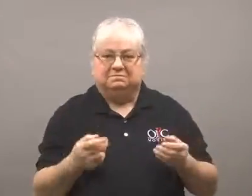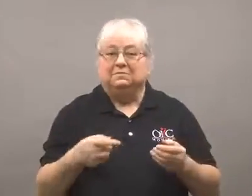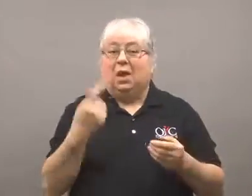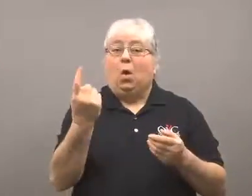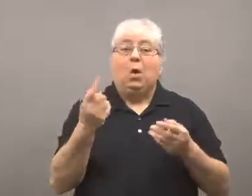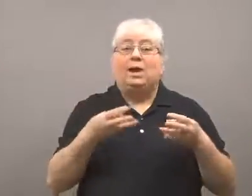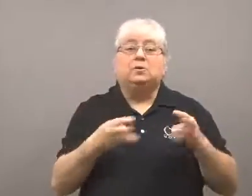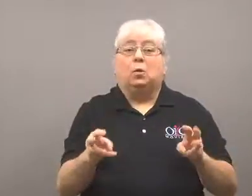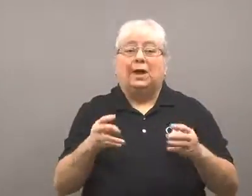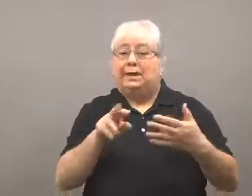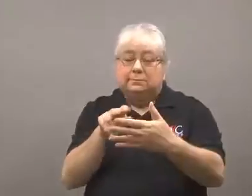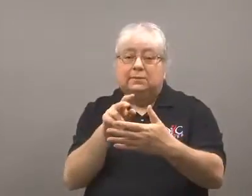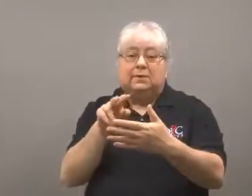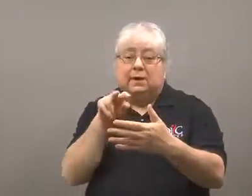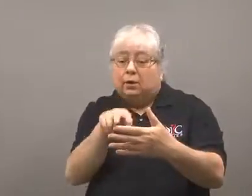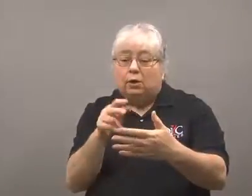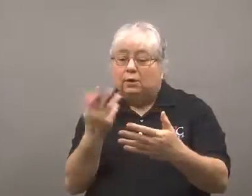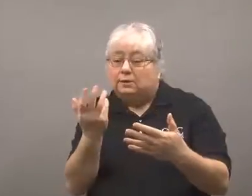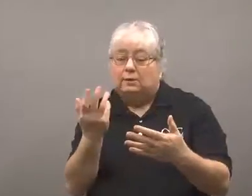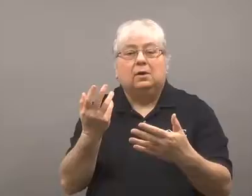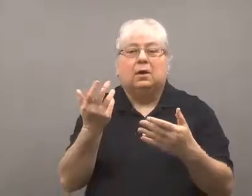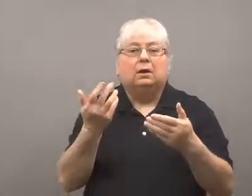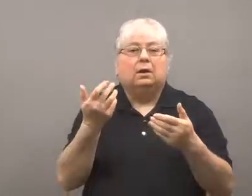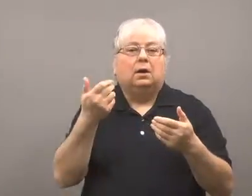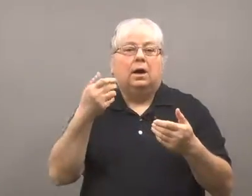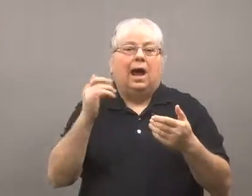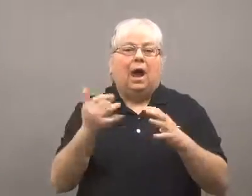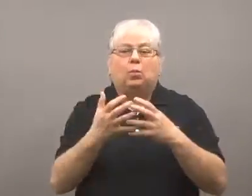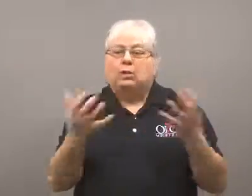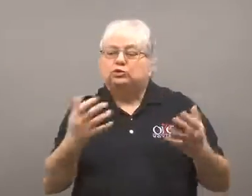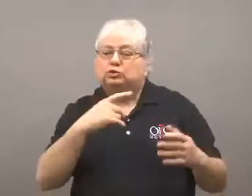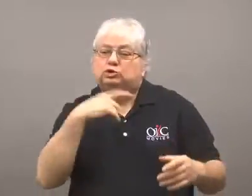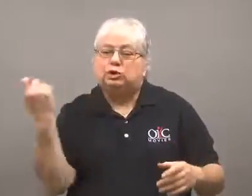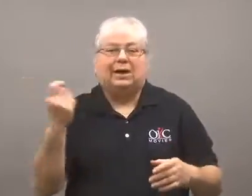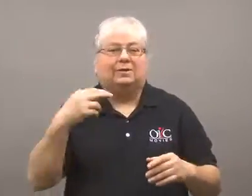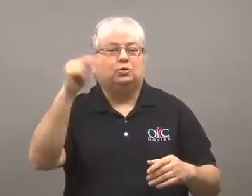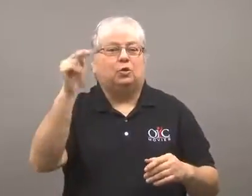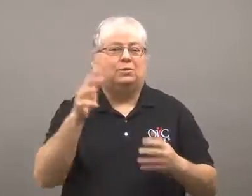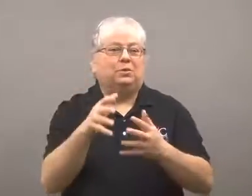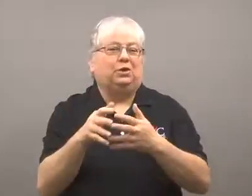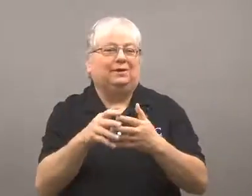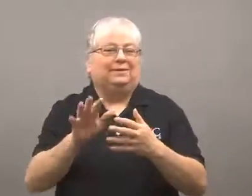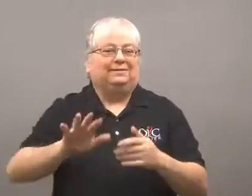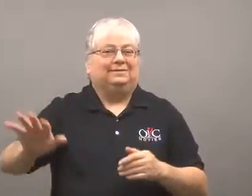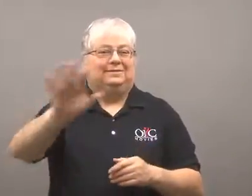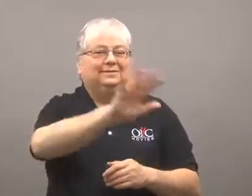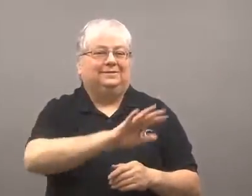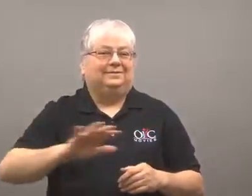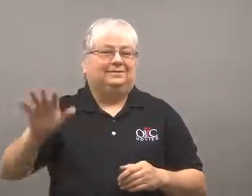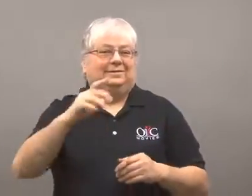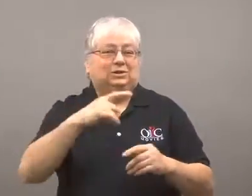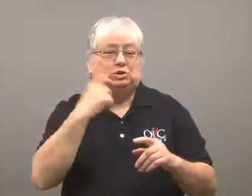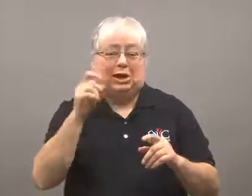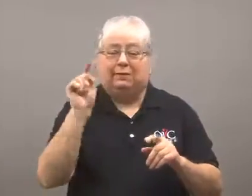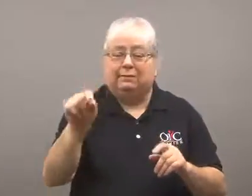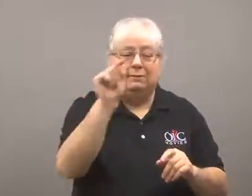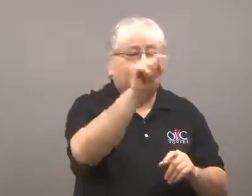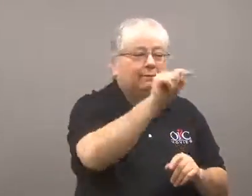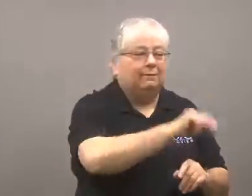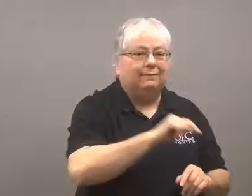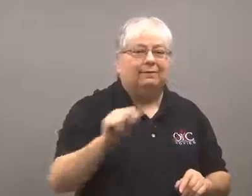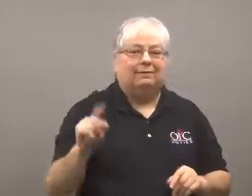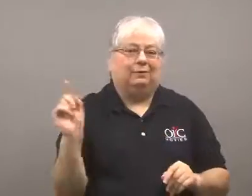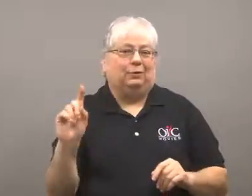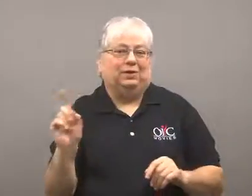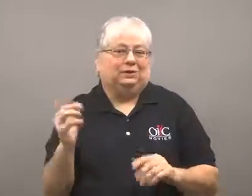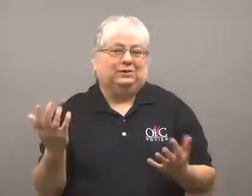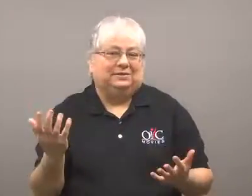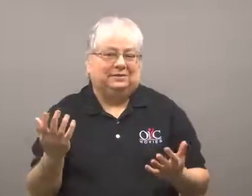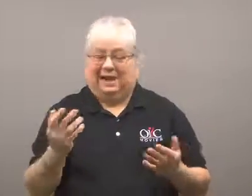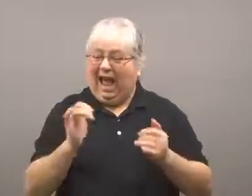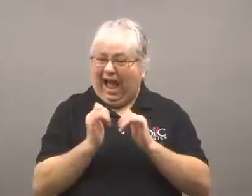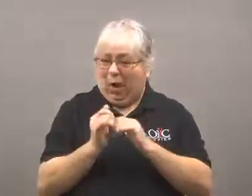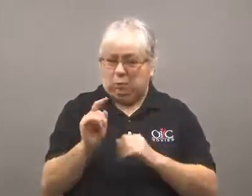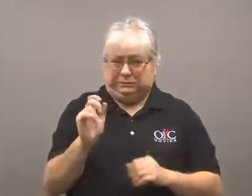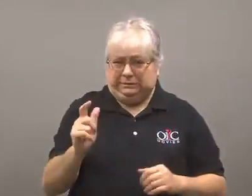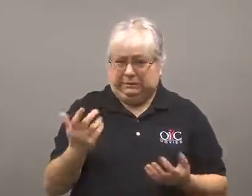They looked at droughts that occurred in North America.